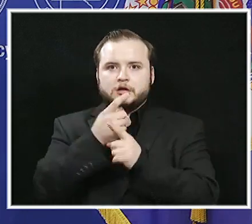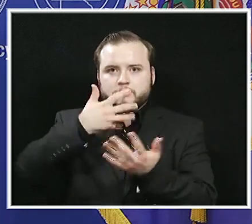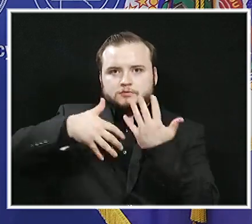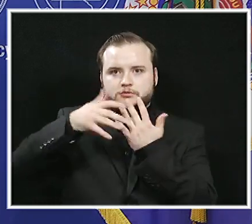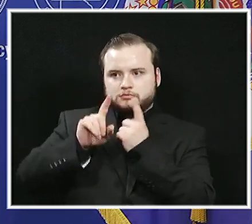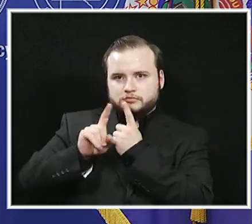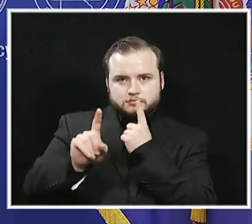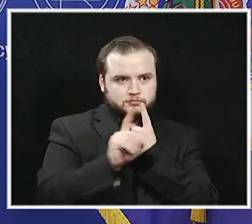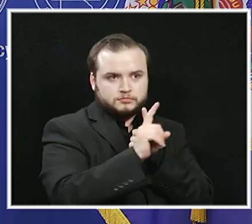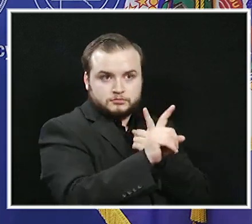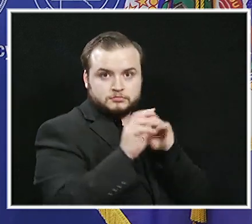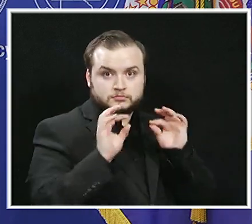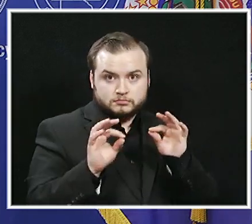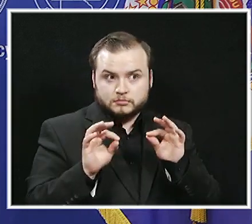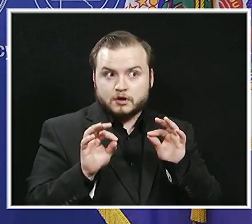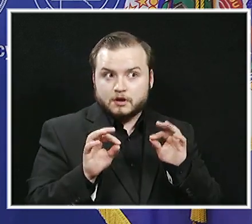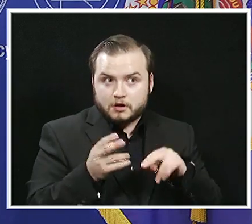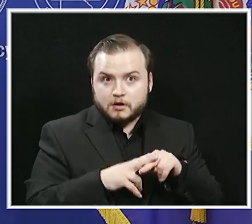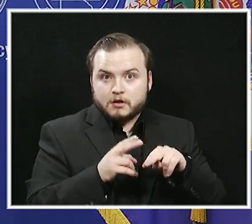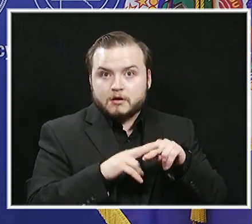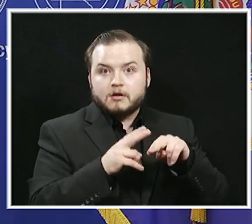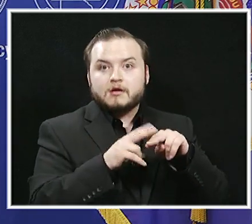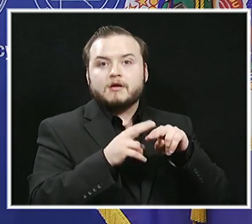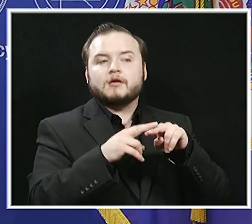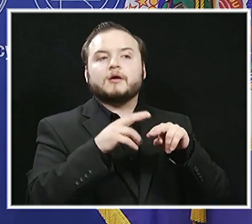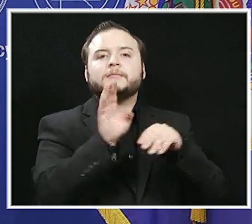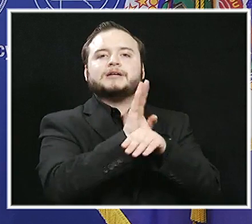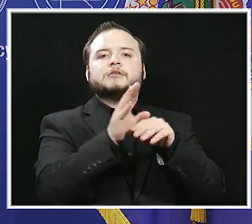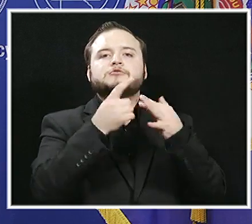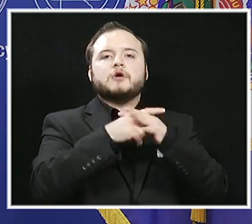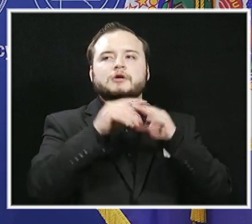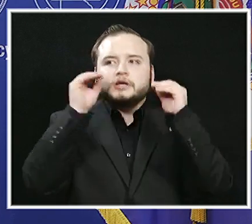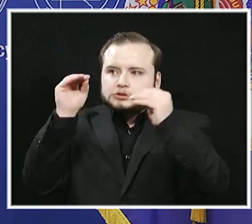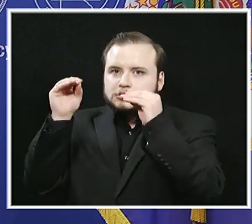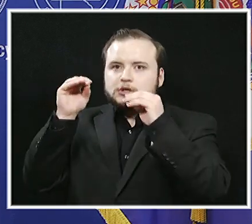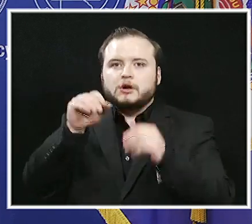needed, with that social distancing to get it right so when we do turn the dial a little bit further there's